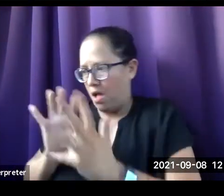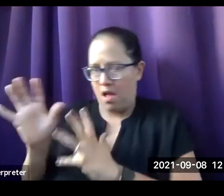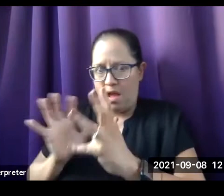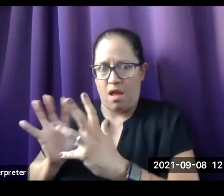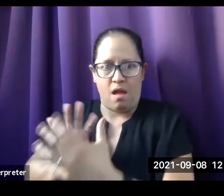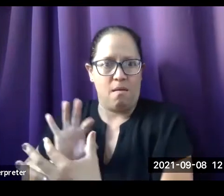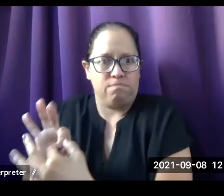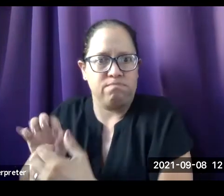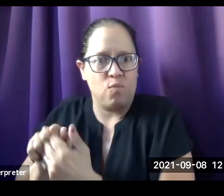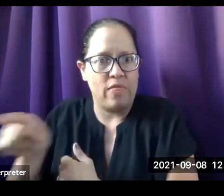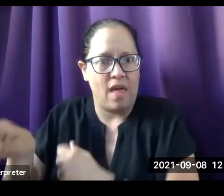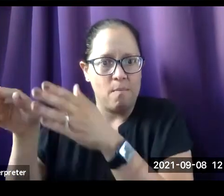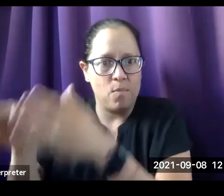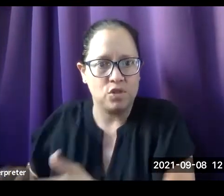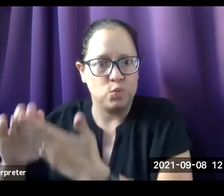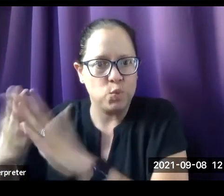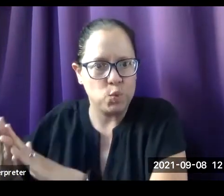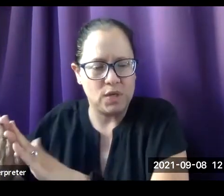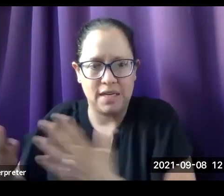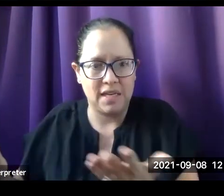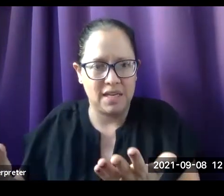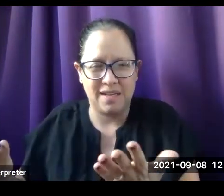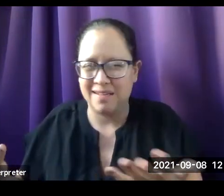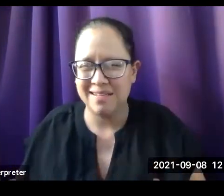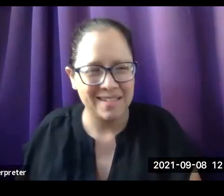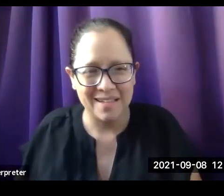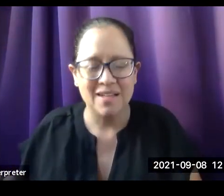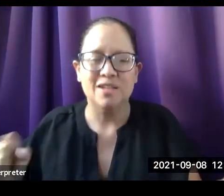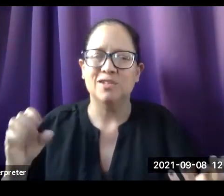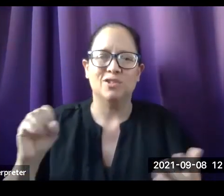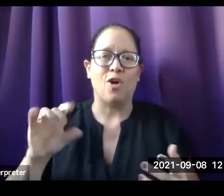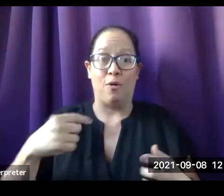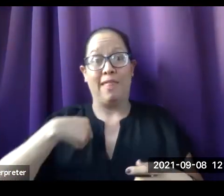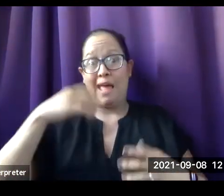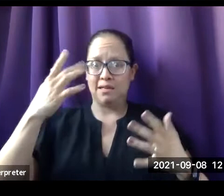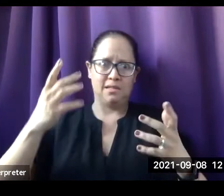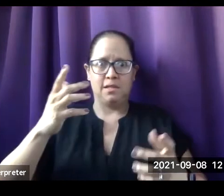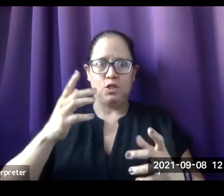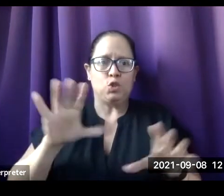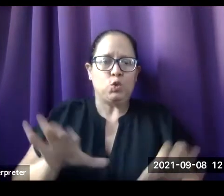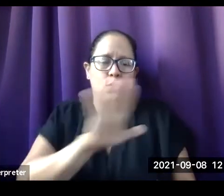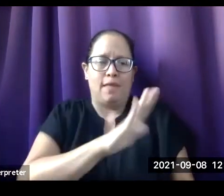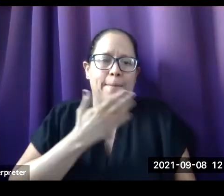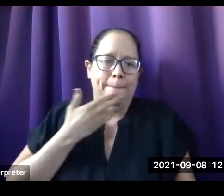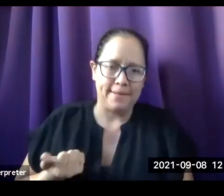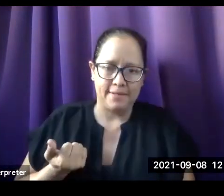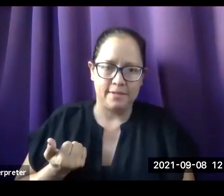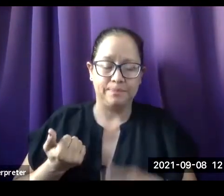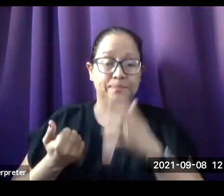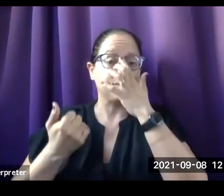So, let me share with you one insight from what we're learning to be able to set the table for the next part of the conversation.